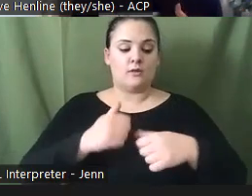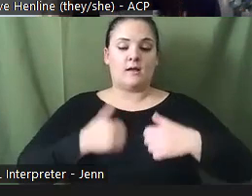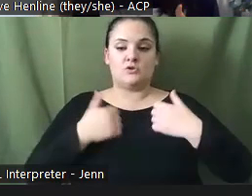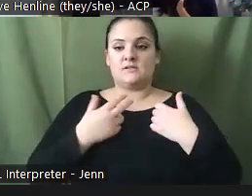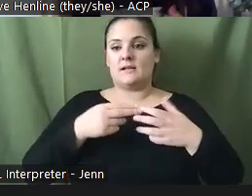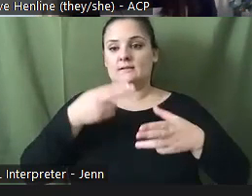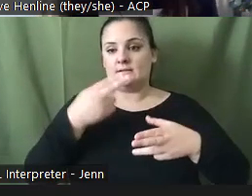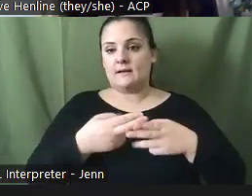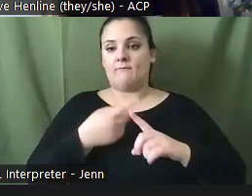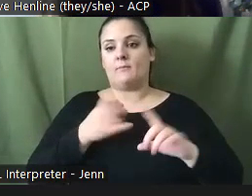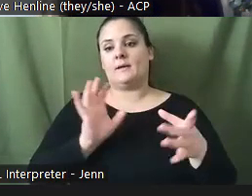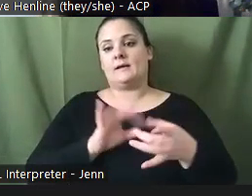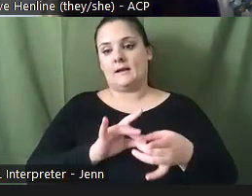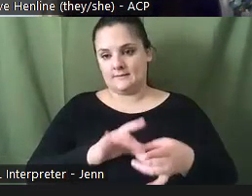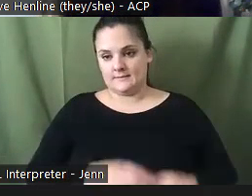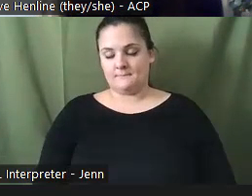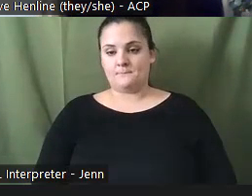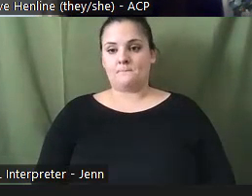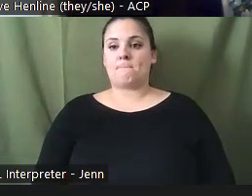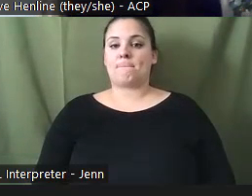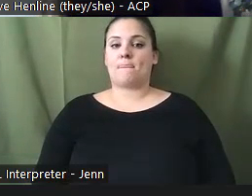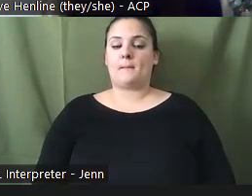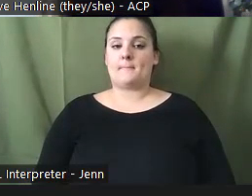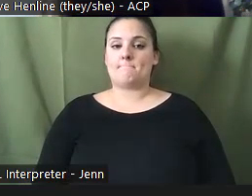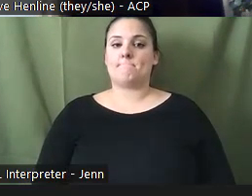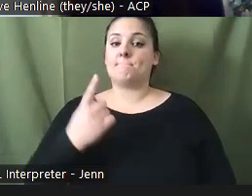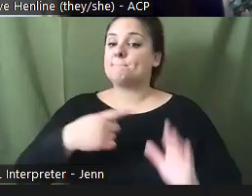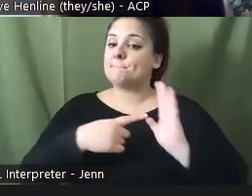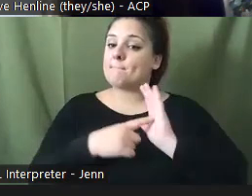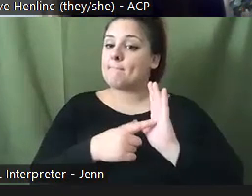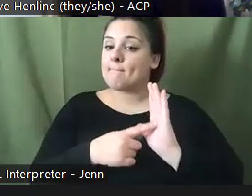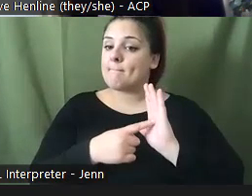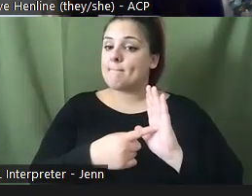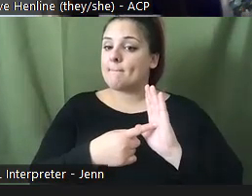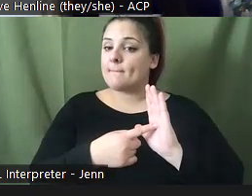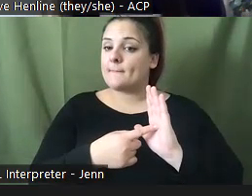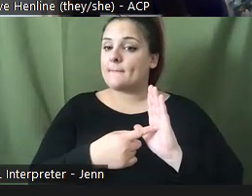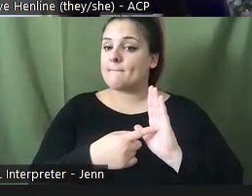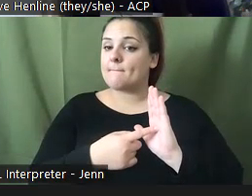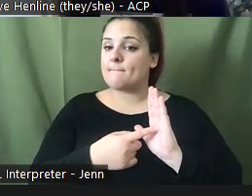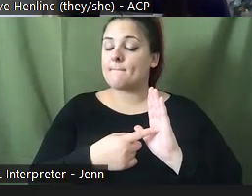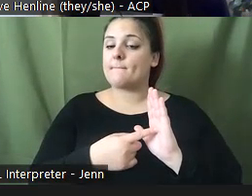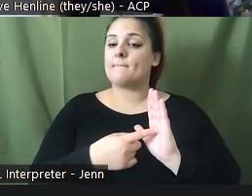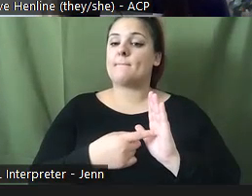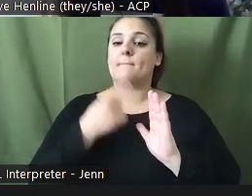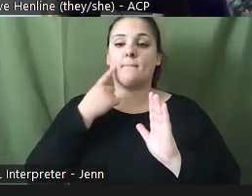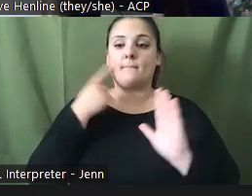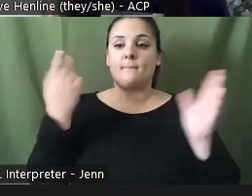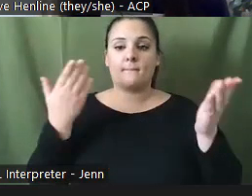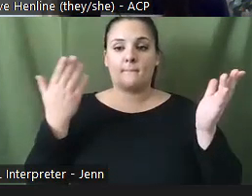being connected. One example of somebody using a safe label name could be if they, maybe